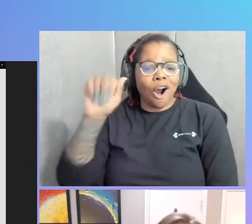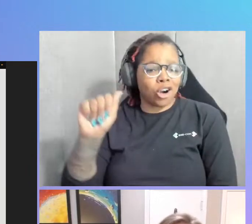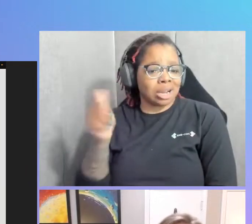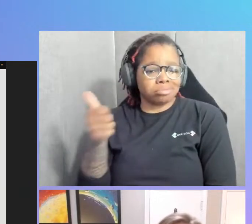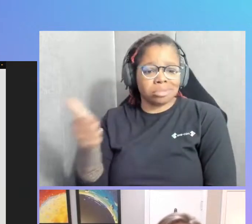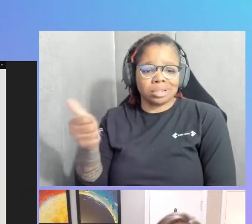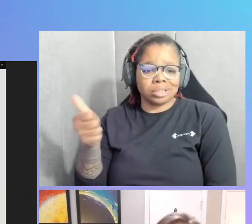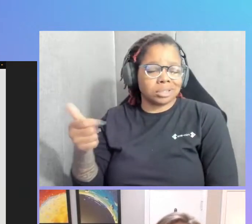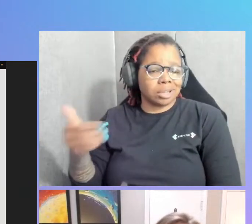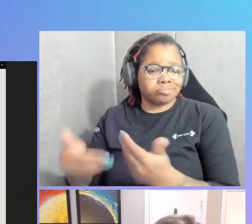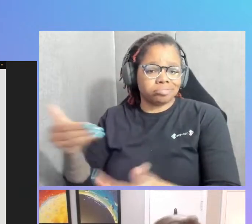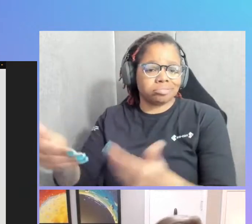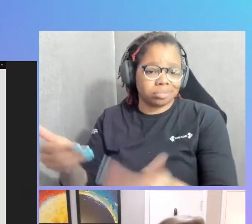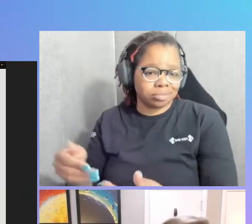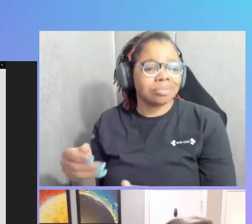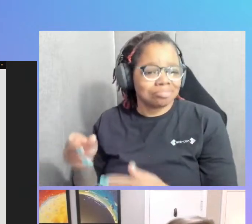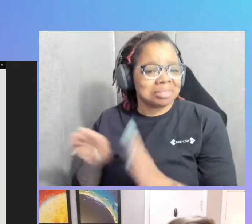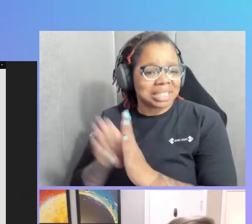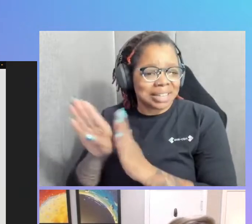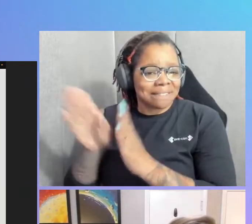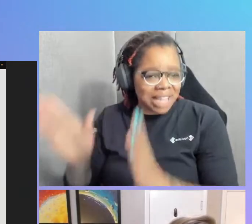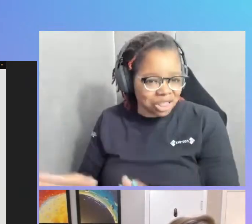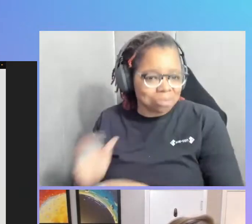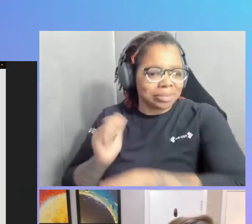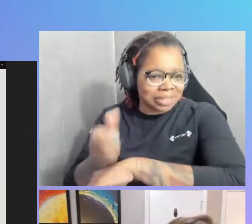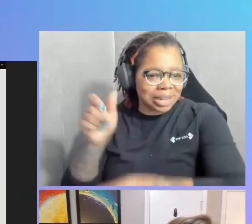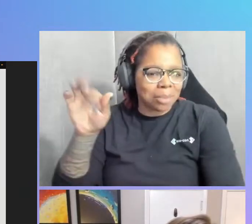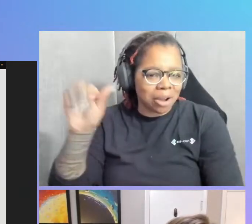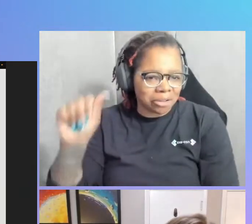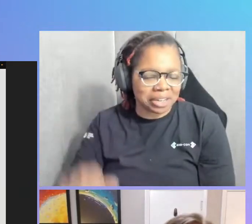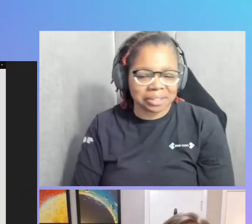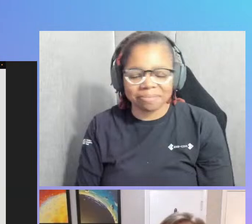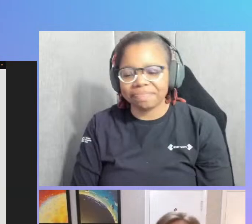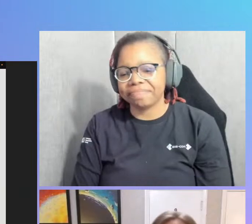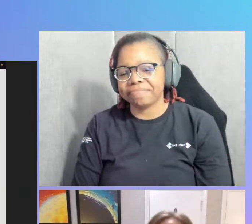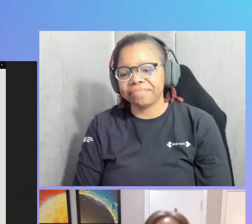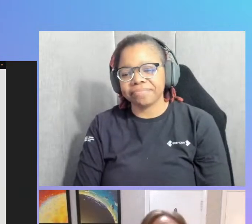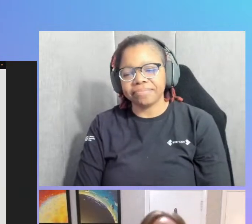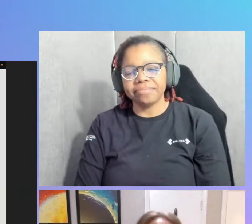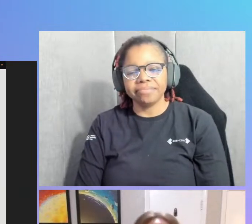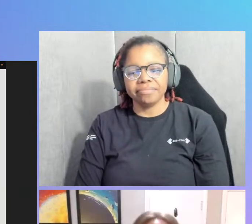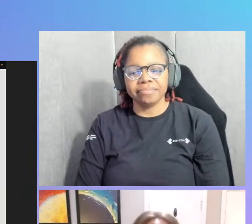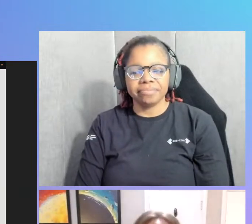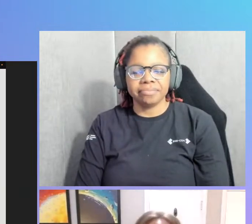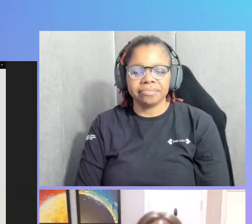can create with that Aria